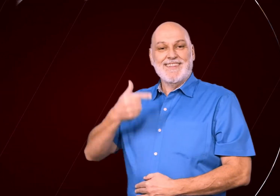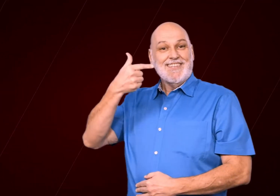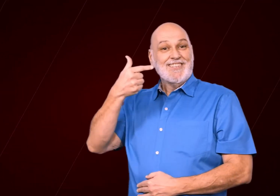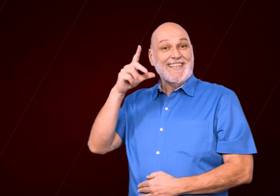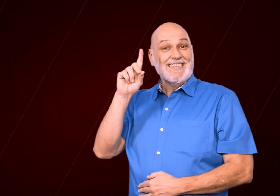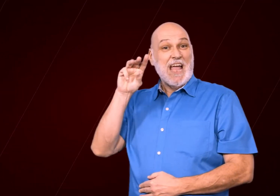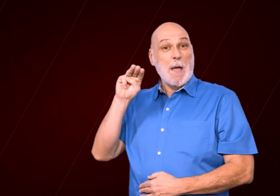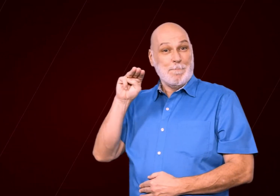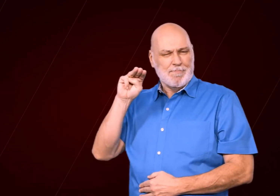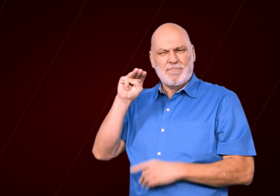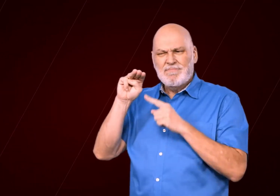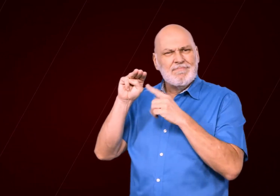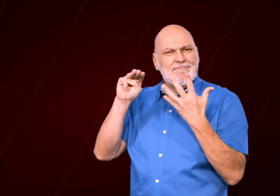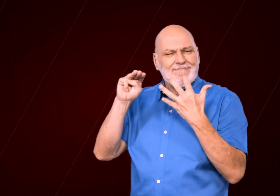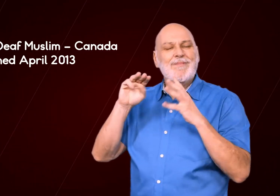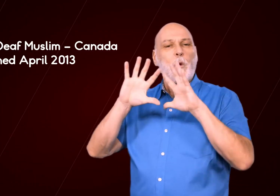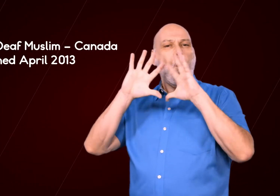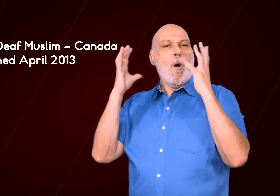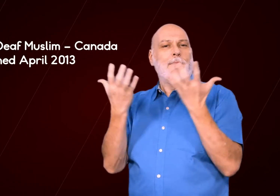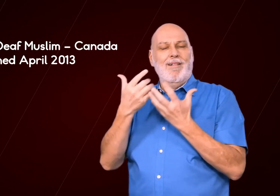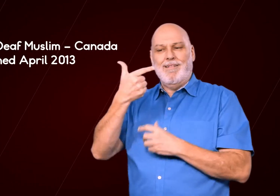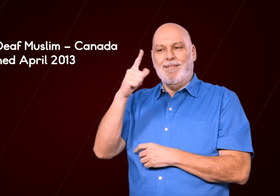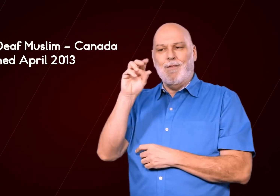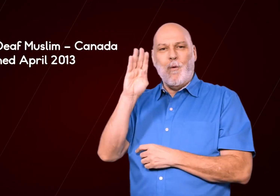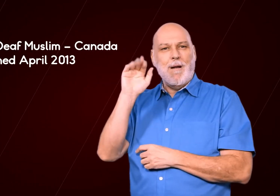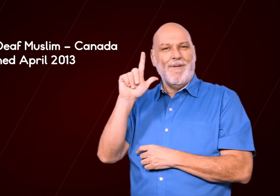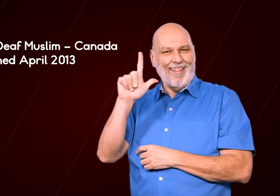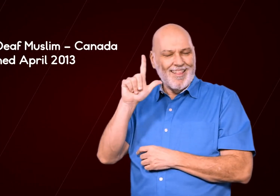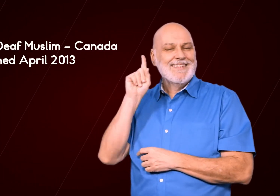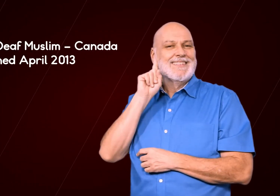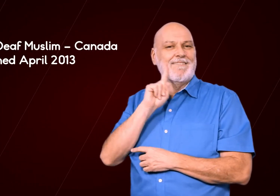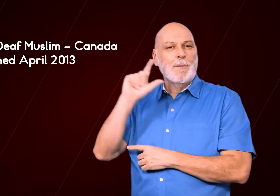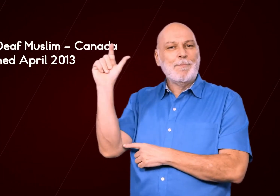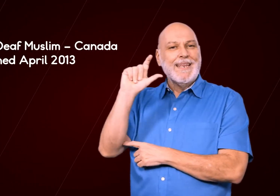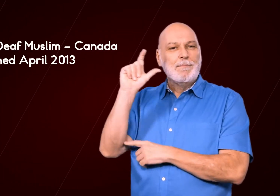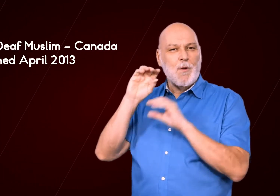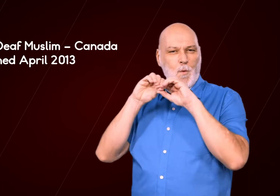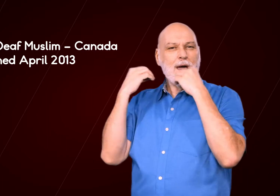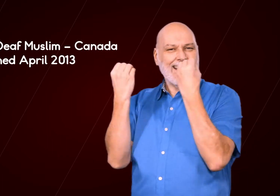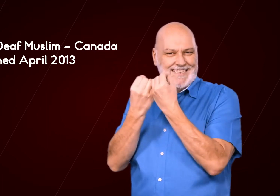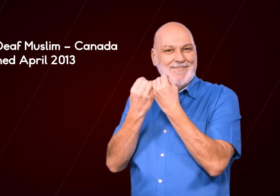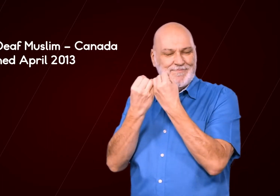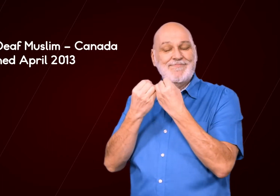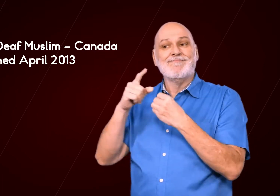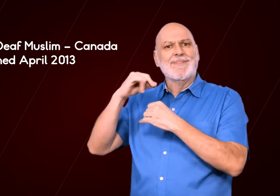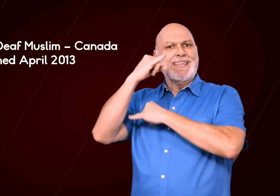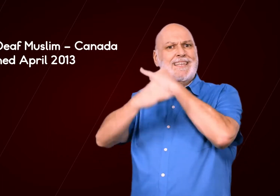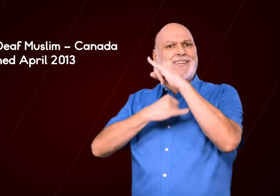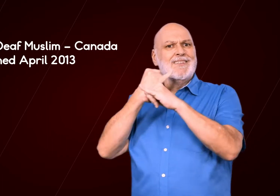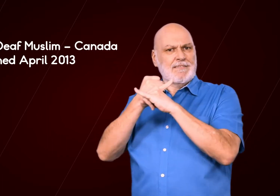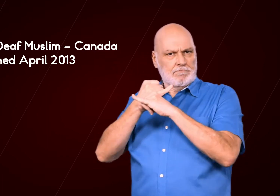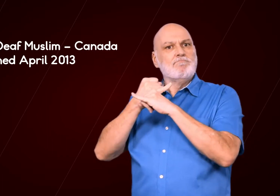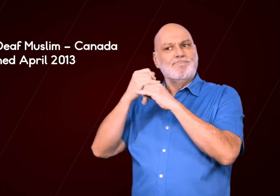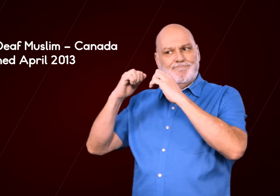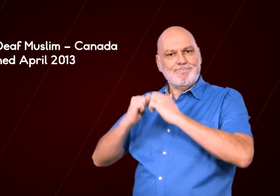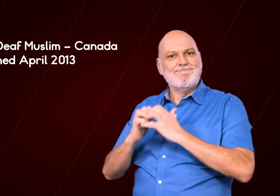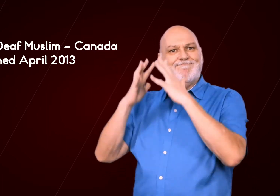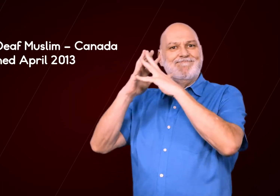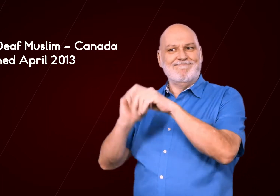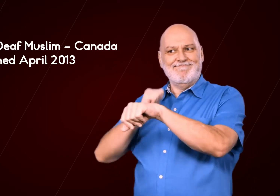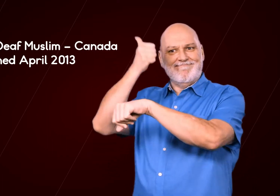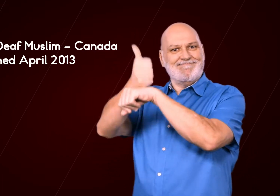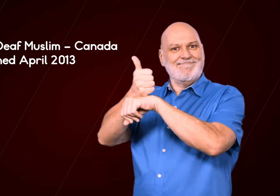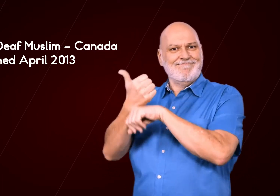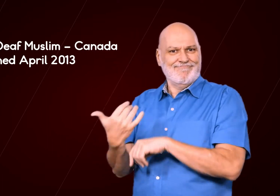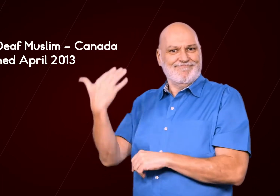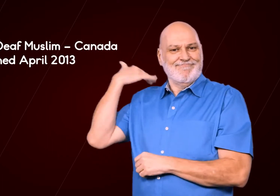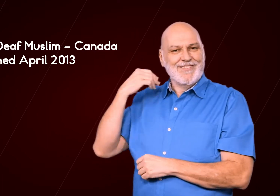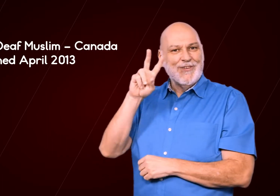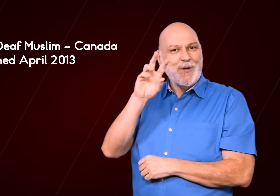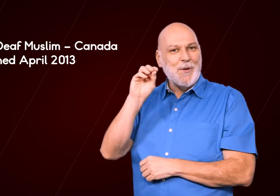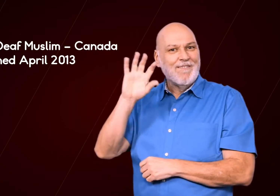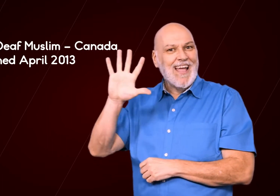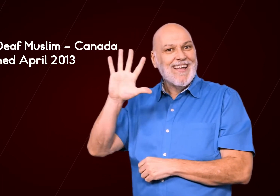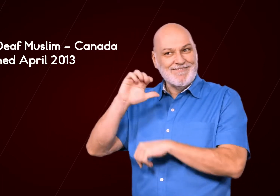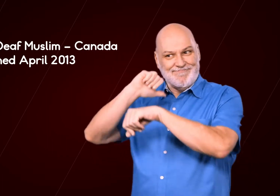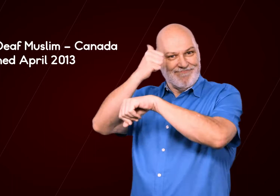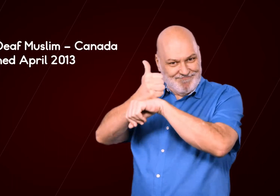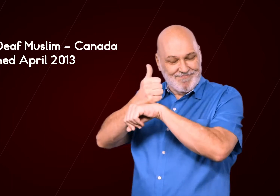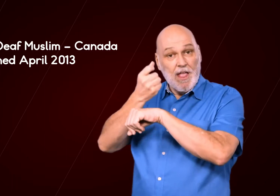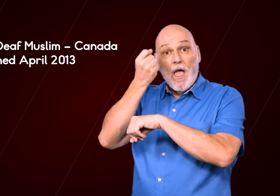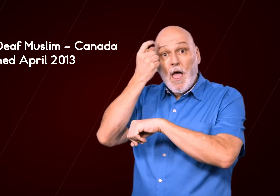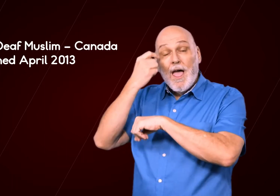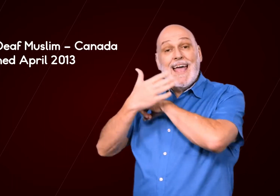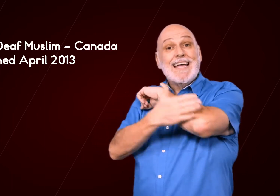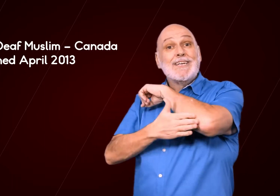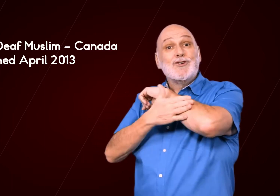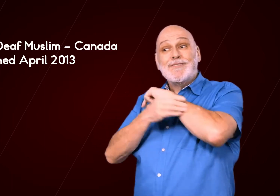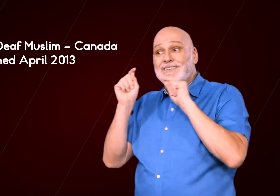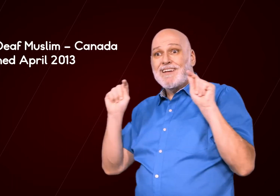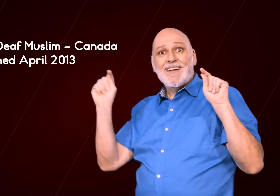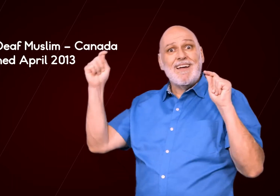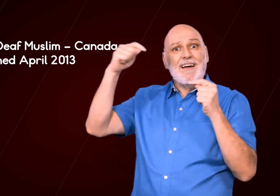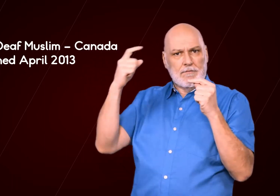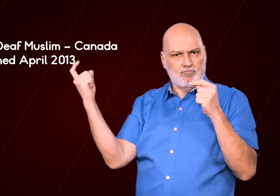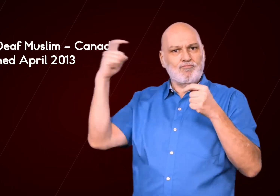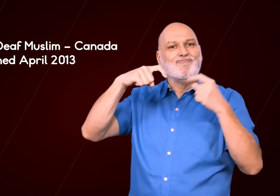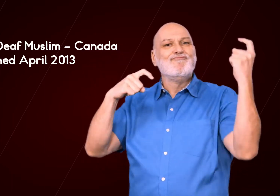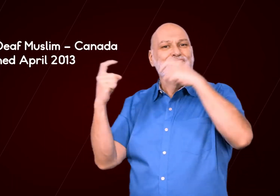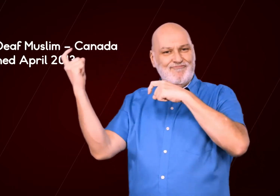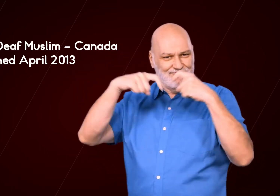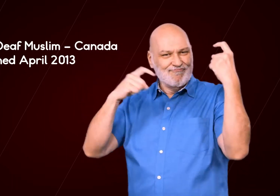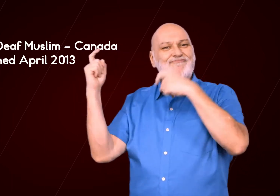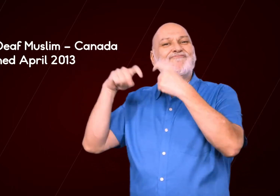[Anselmo]: Global Deaf Muslim, an international organization formed in 2005